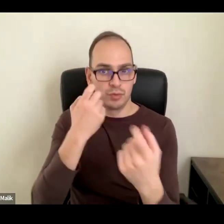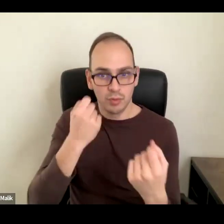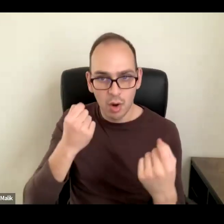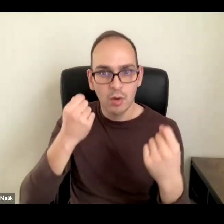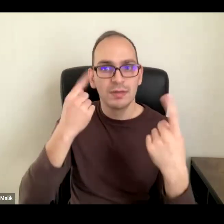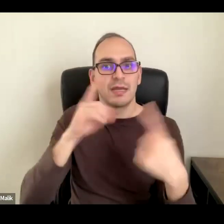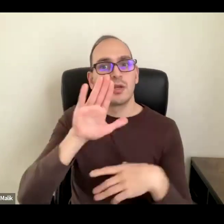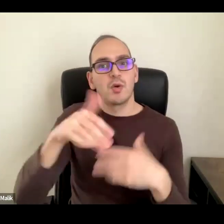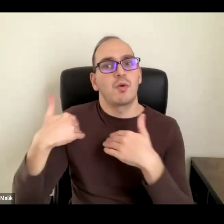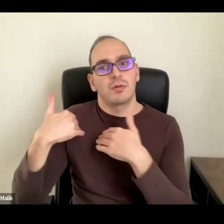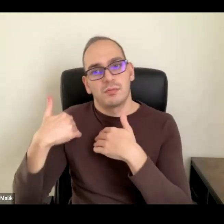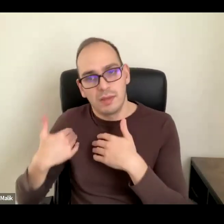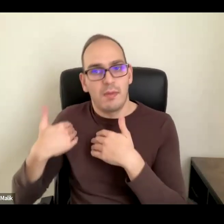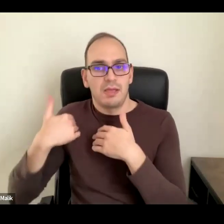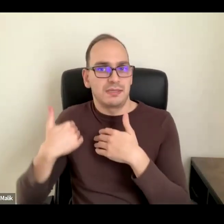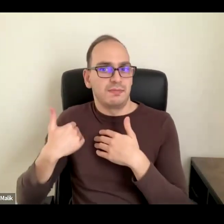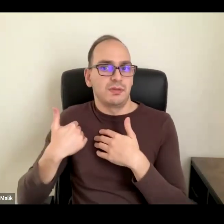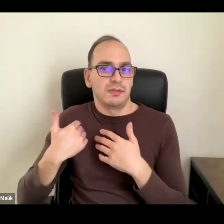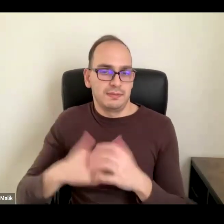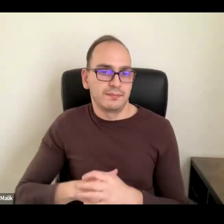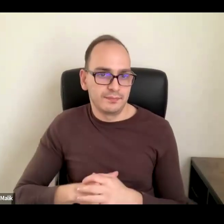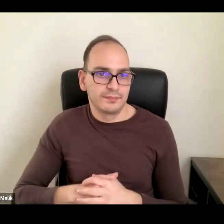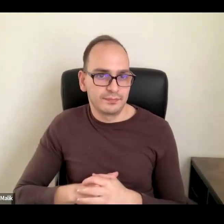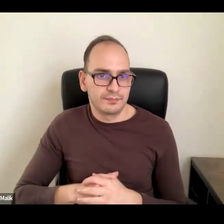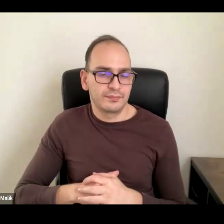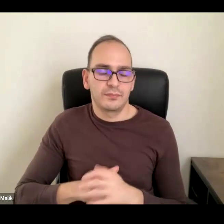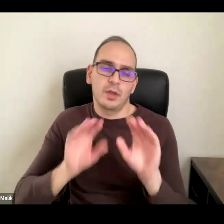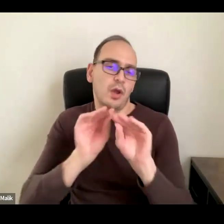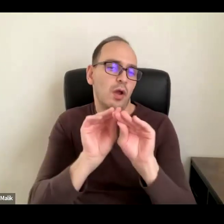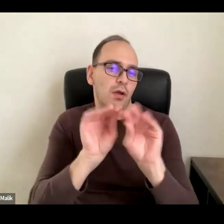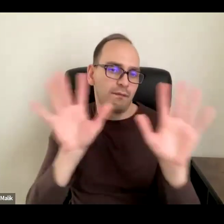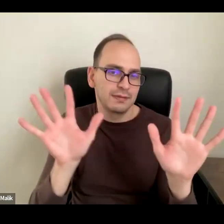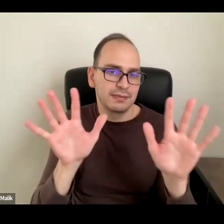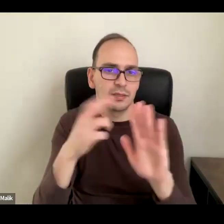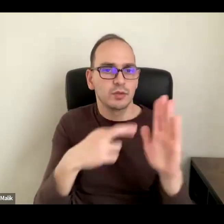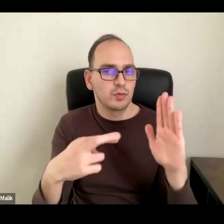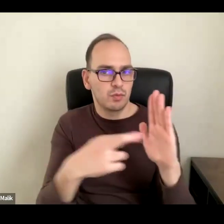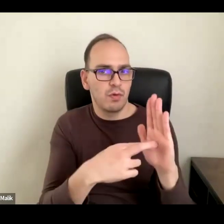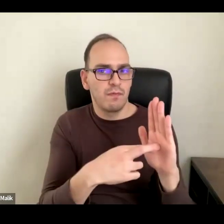obligations and responsibilities are. Obviously, there is a role for Indian Tribes and Native